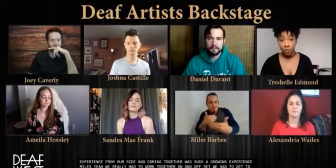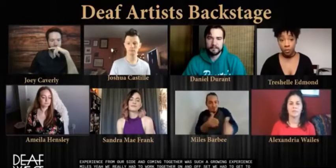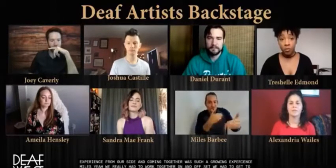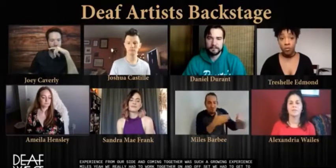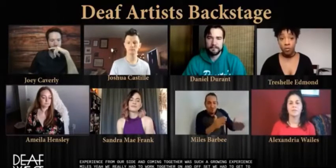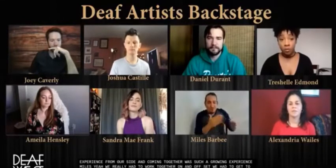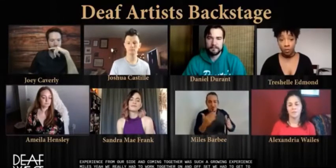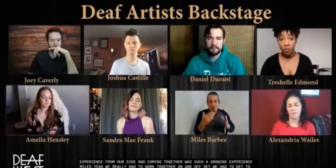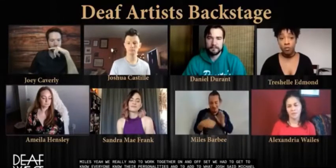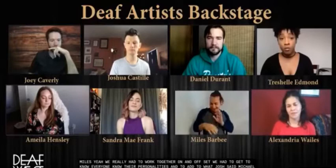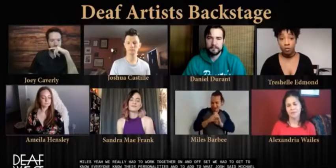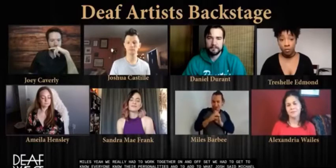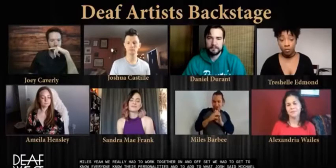No boundaries between us.